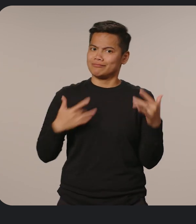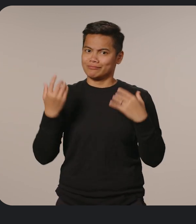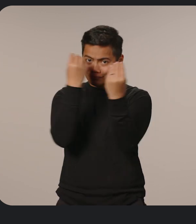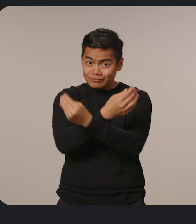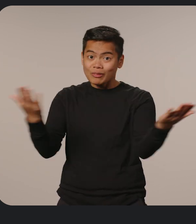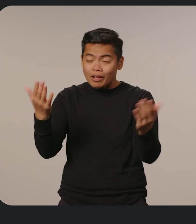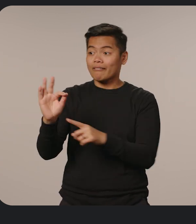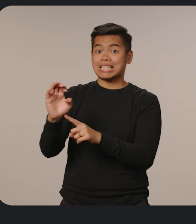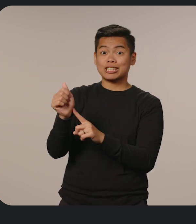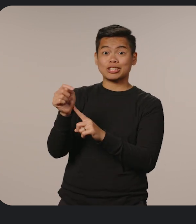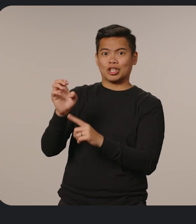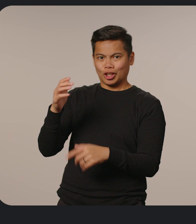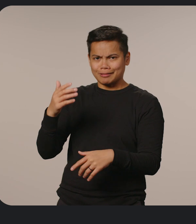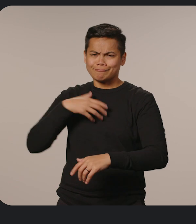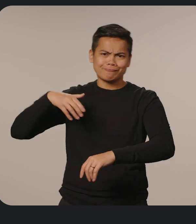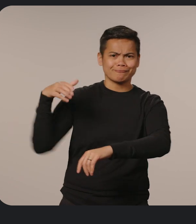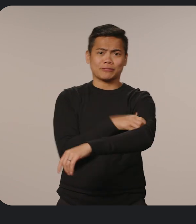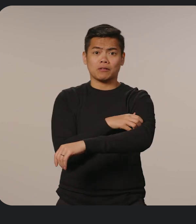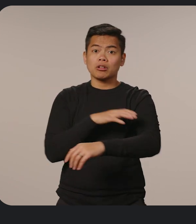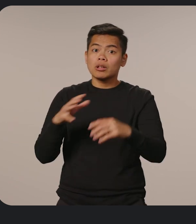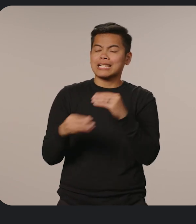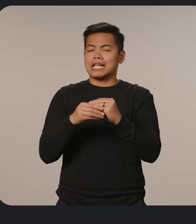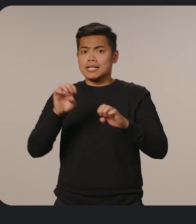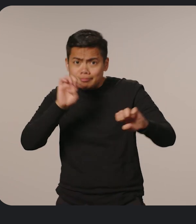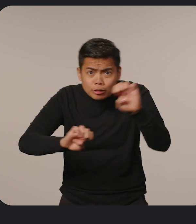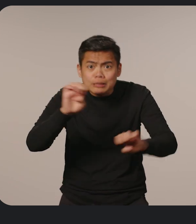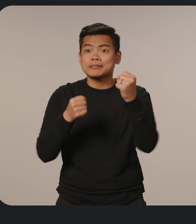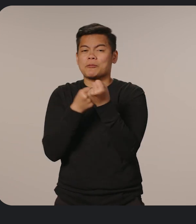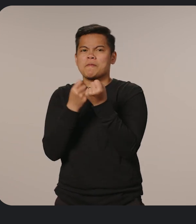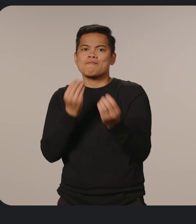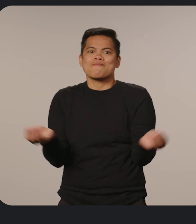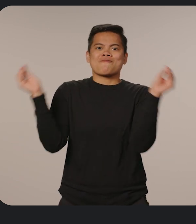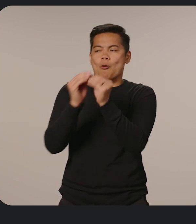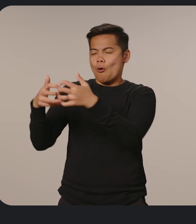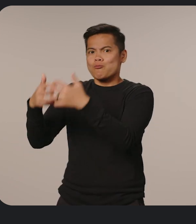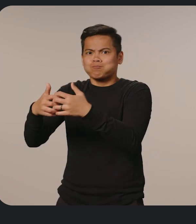this feature is now even more powerful as we've added experimental support for